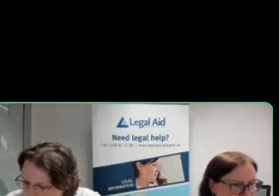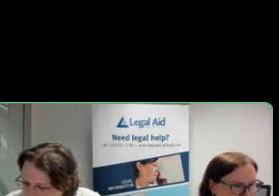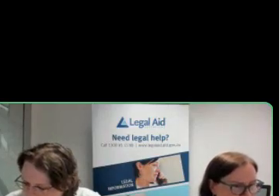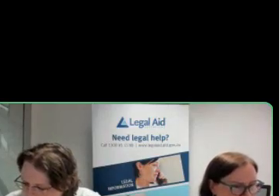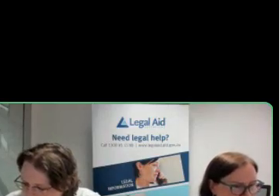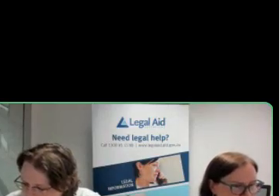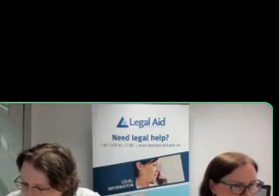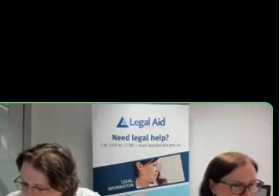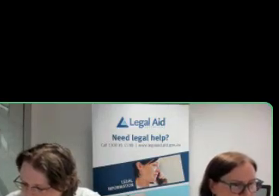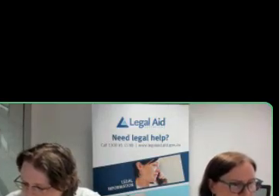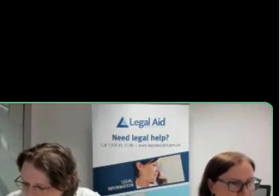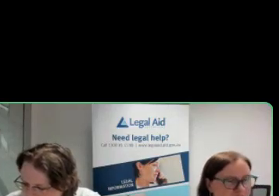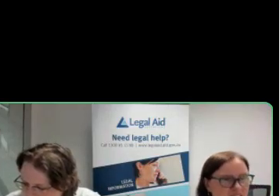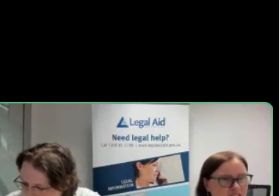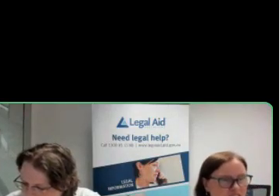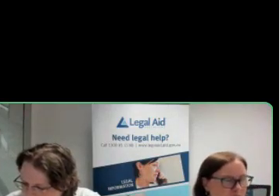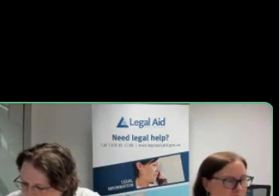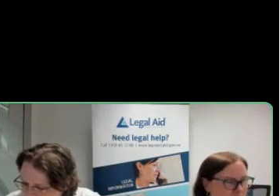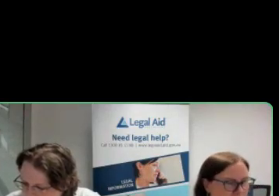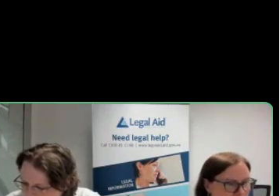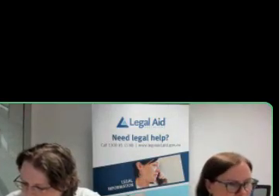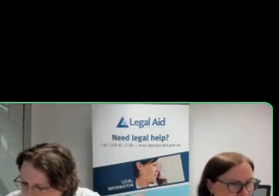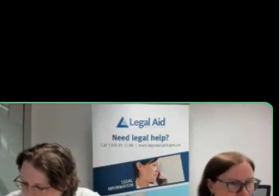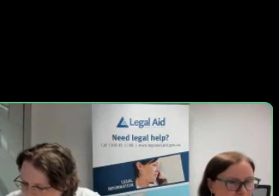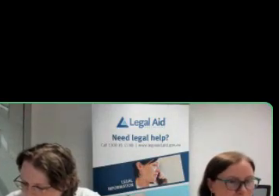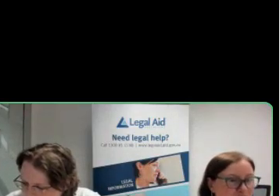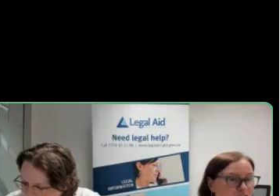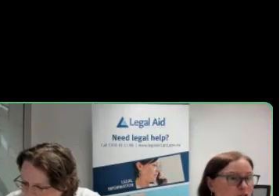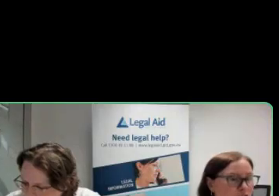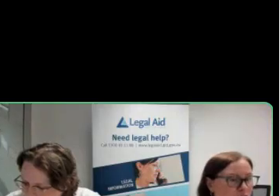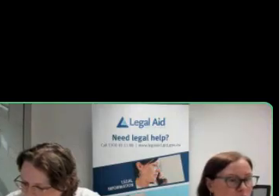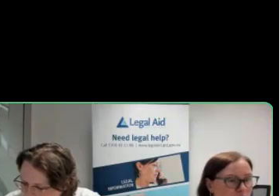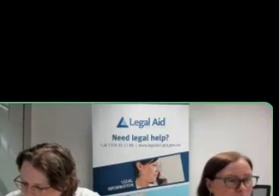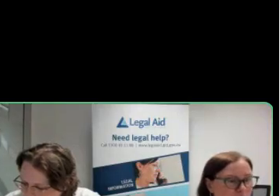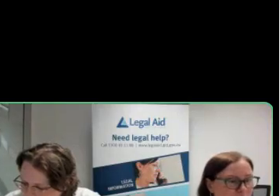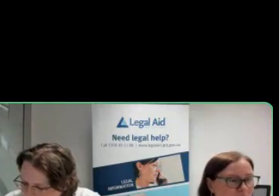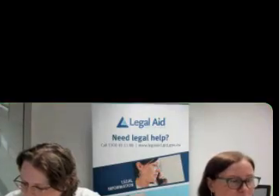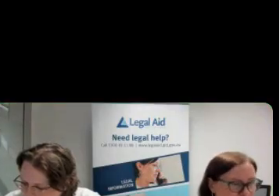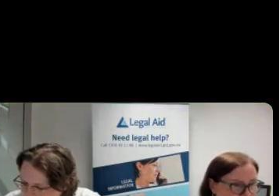publications on there that can be downloaded, can be printed. You can also order them for free